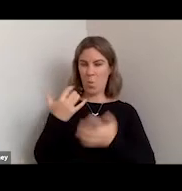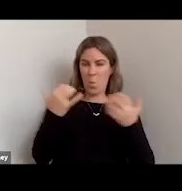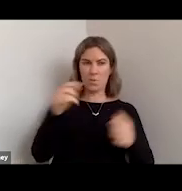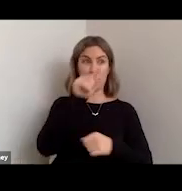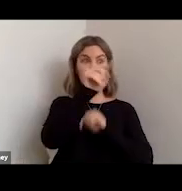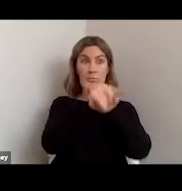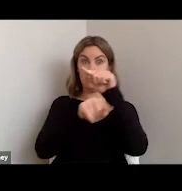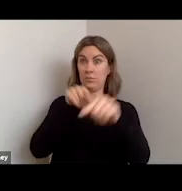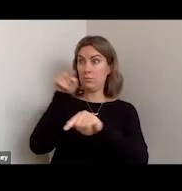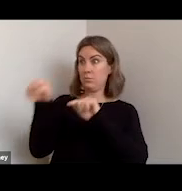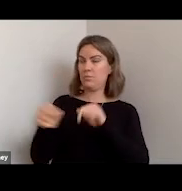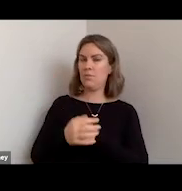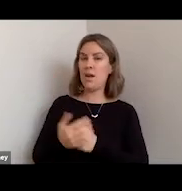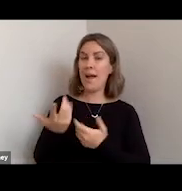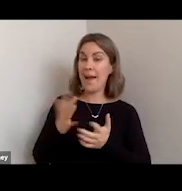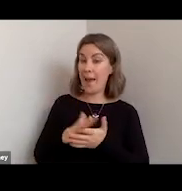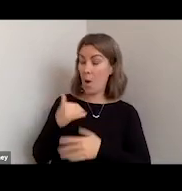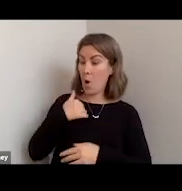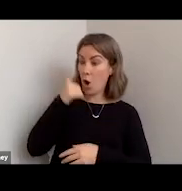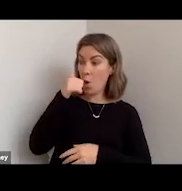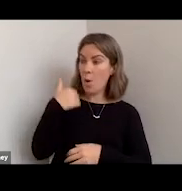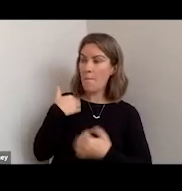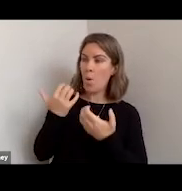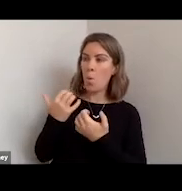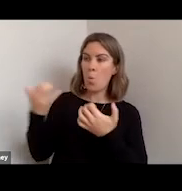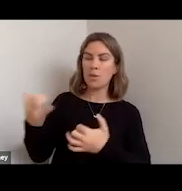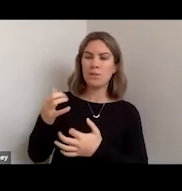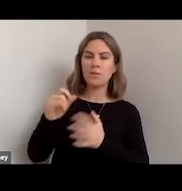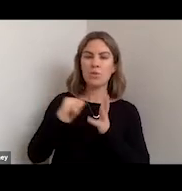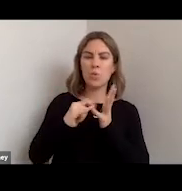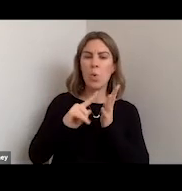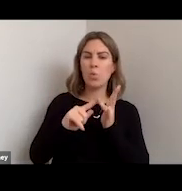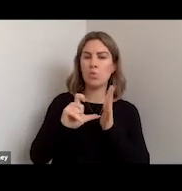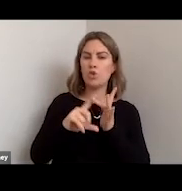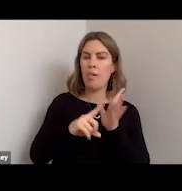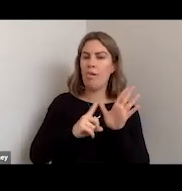my social media courses quite well and I have senior level, and I have